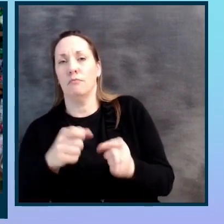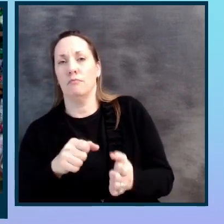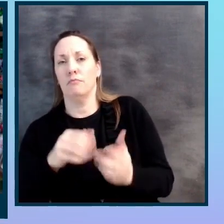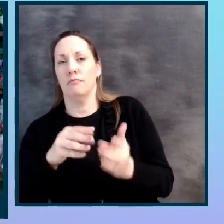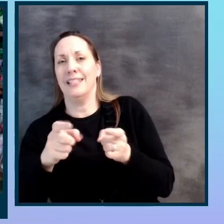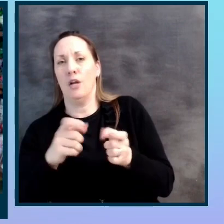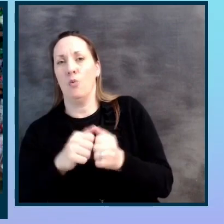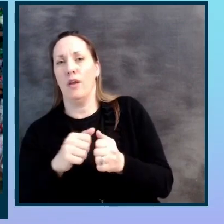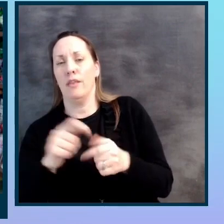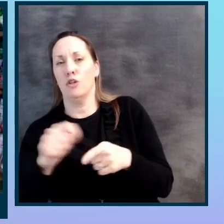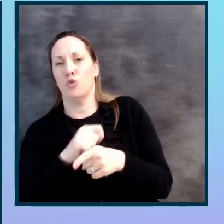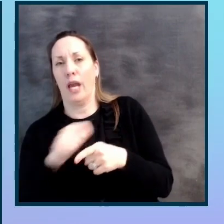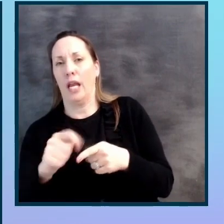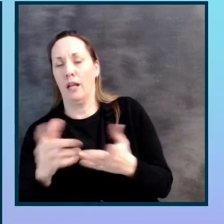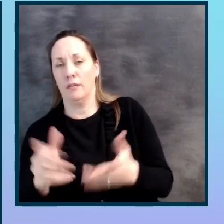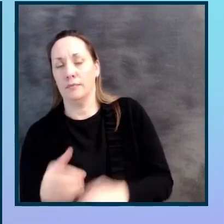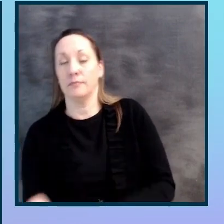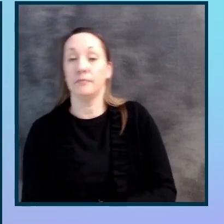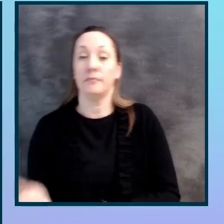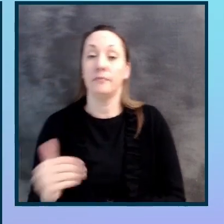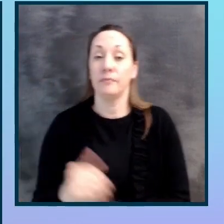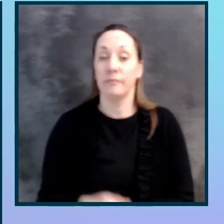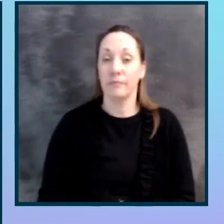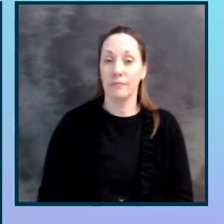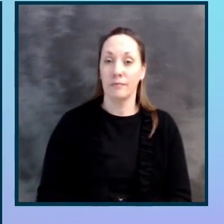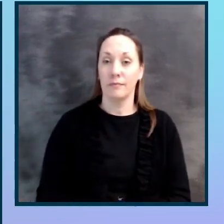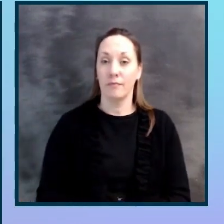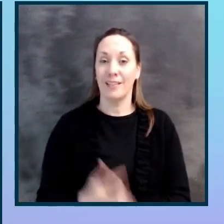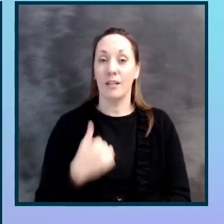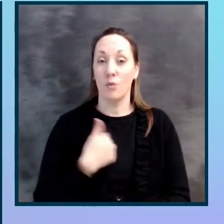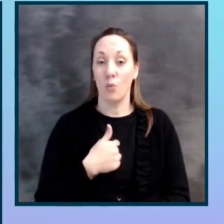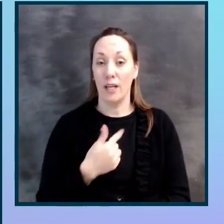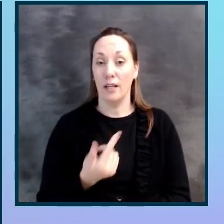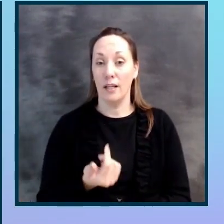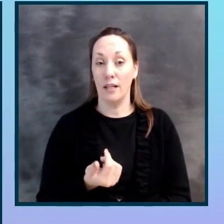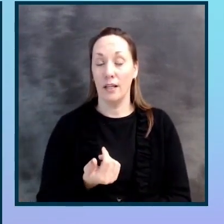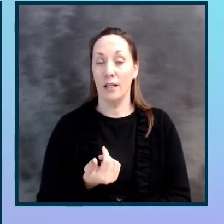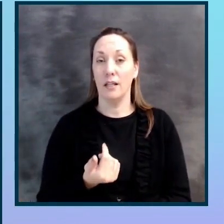Yeah, so we sought out training through Deque